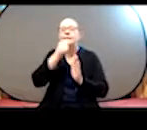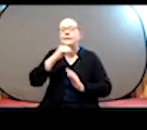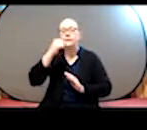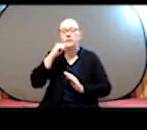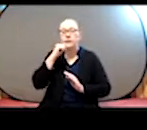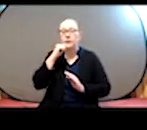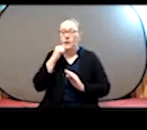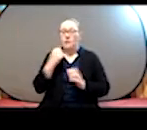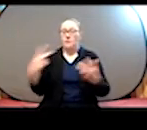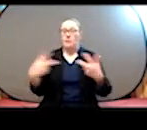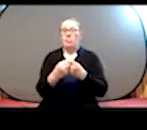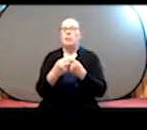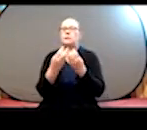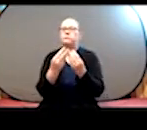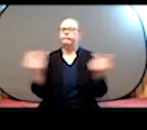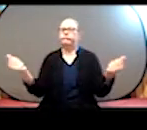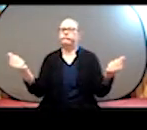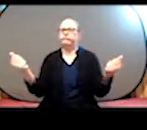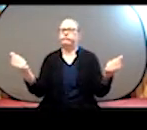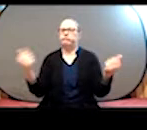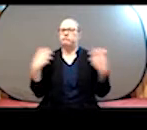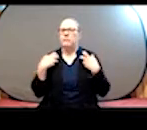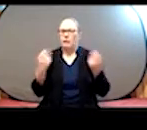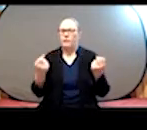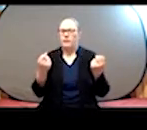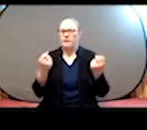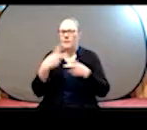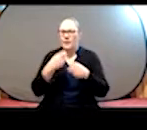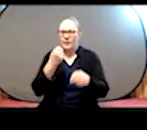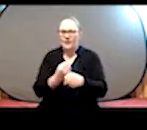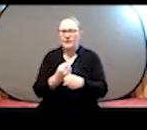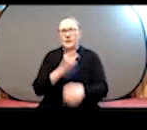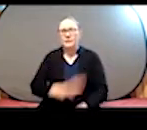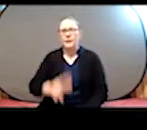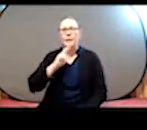vehicle accident and he was healthy for a number of years. When he was about 35 he started getting